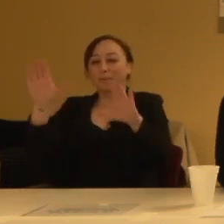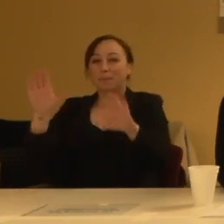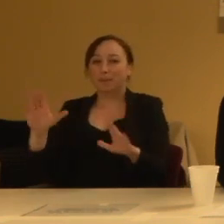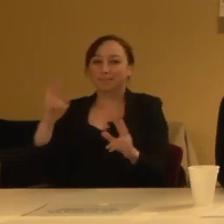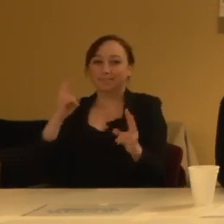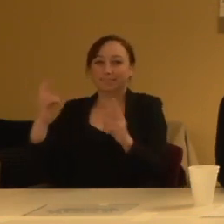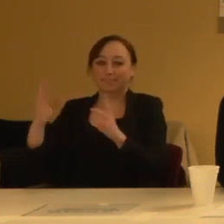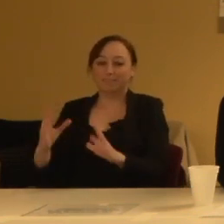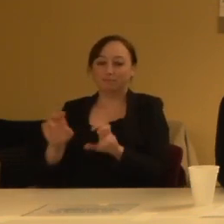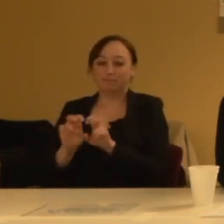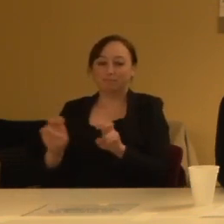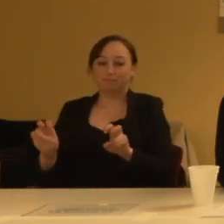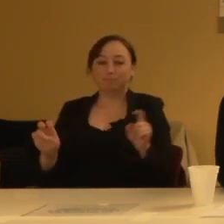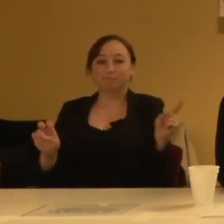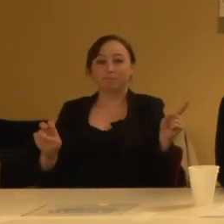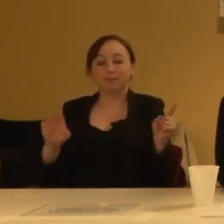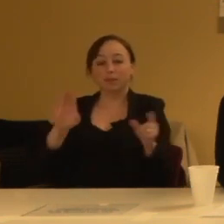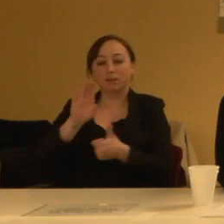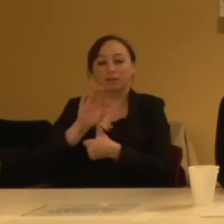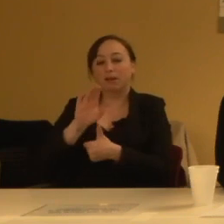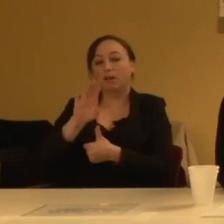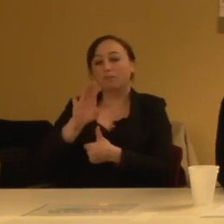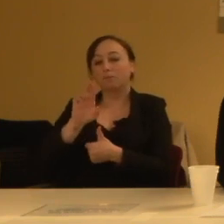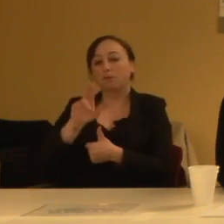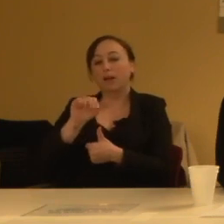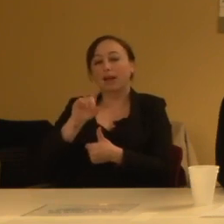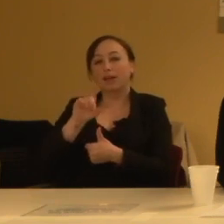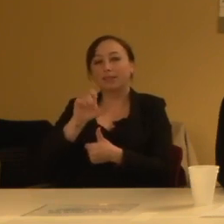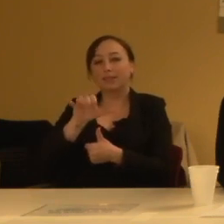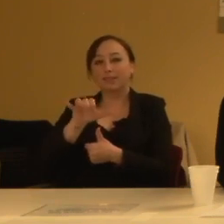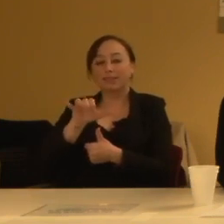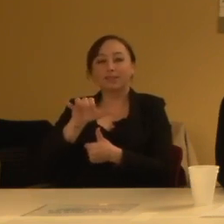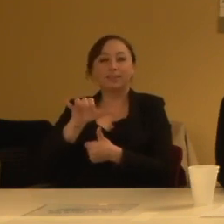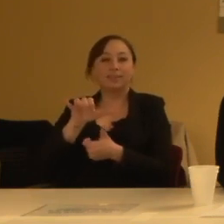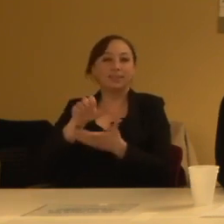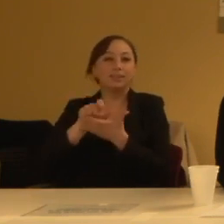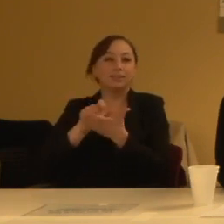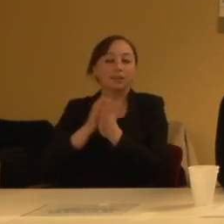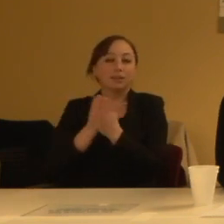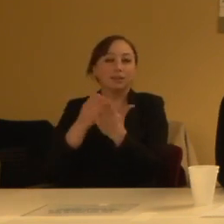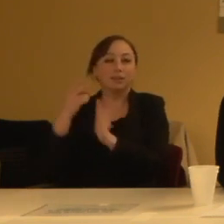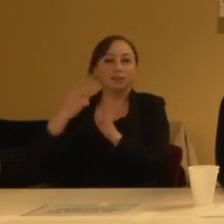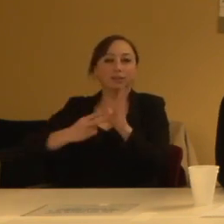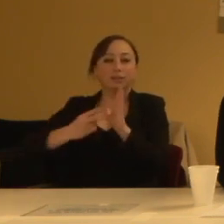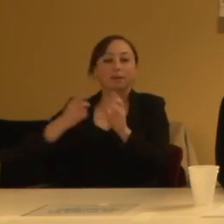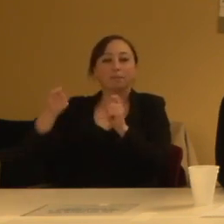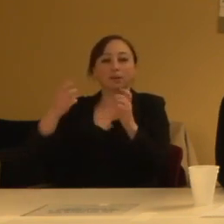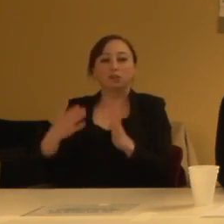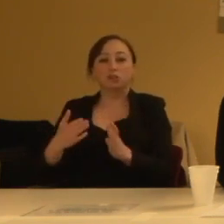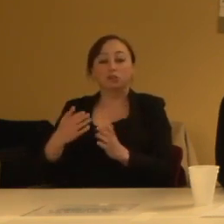Bradley Michalakis, literary manager at Alley Theater, Houston,